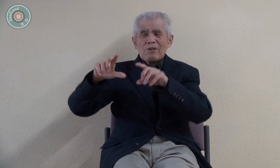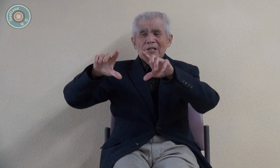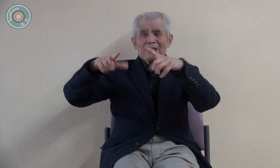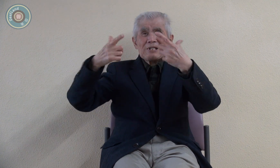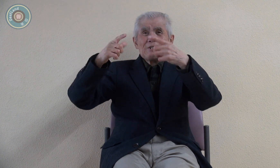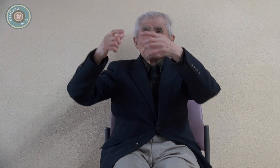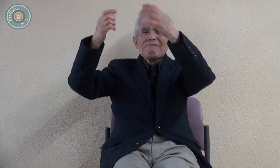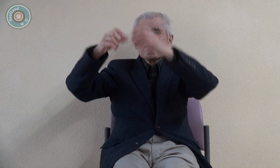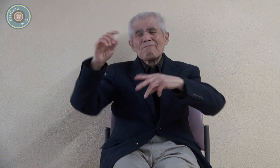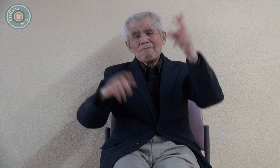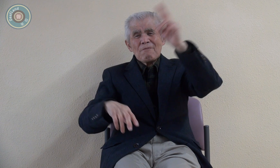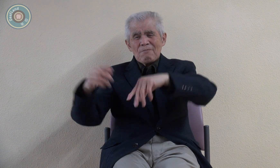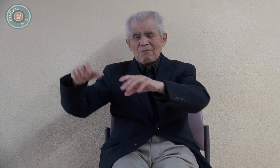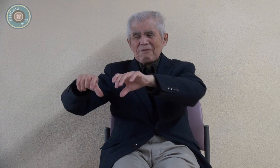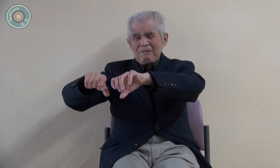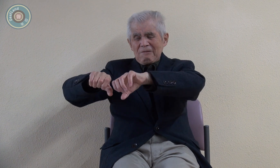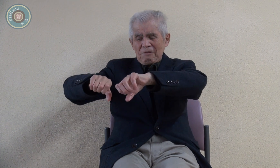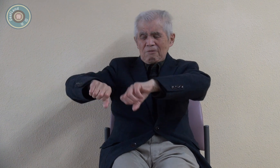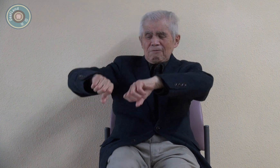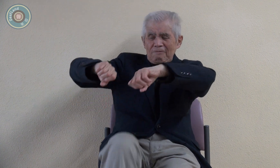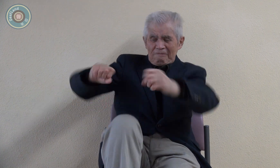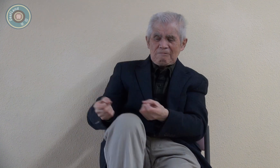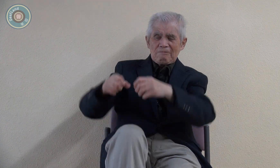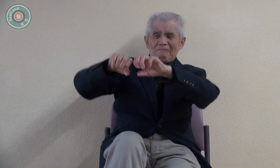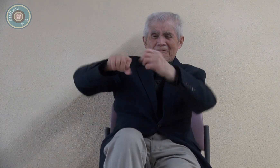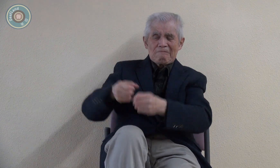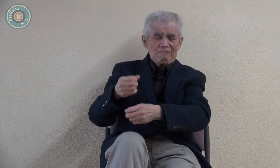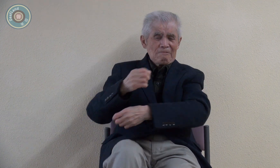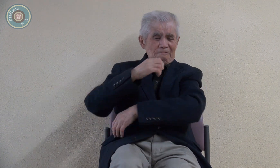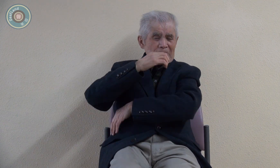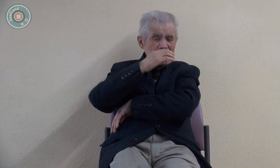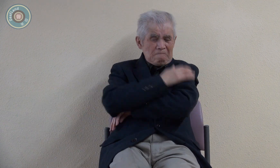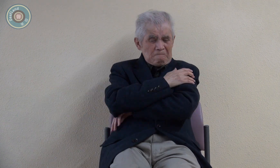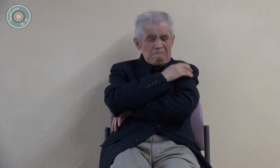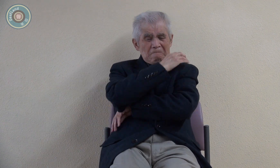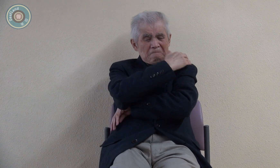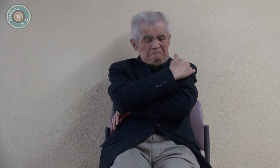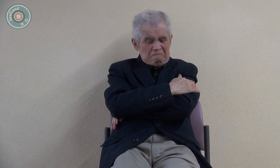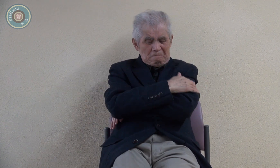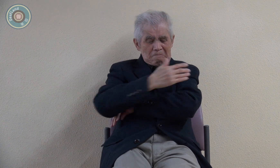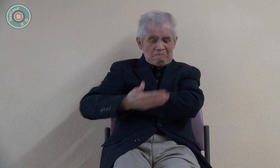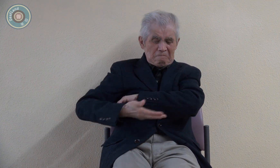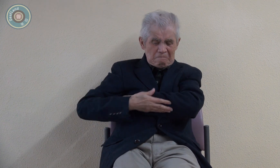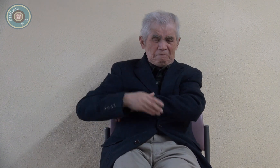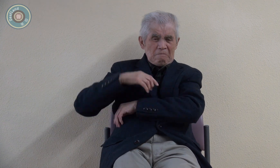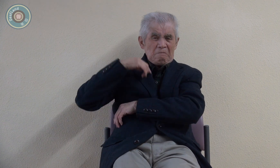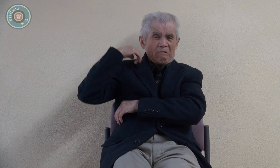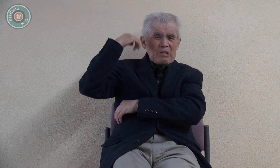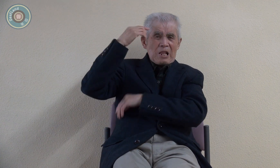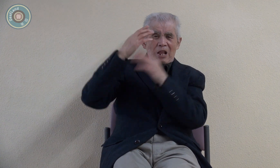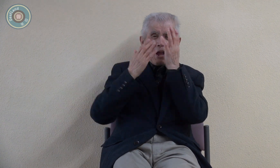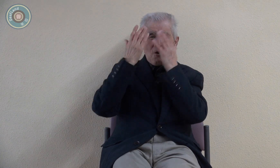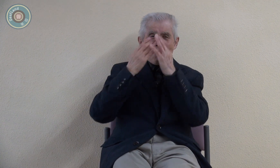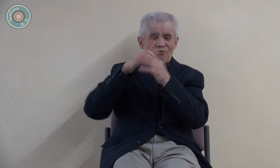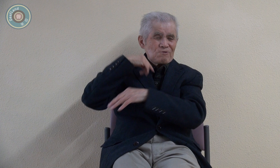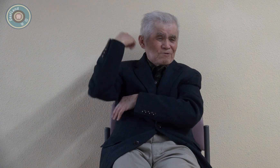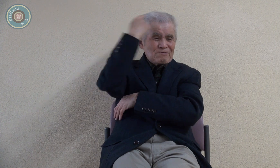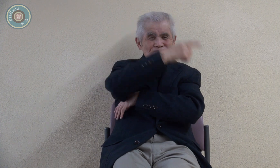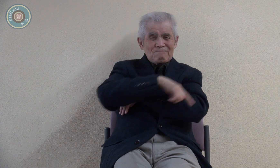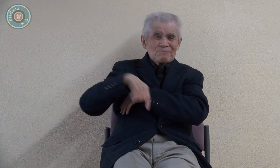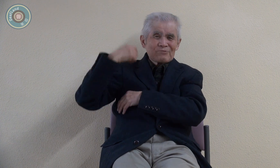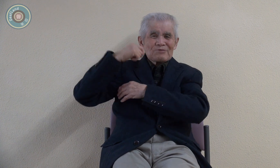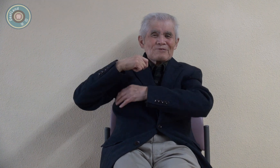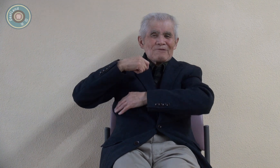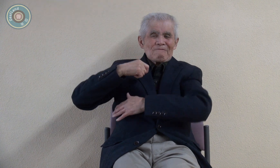They used some scrap wood as a splint and tied it with a towel